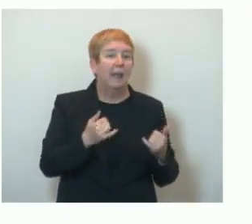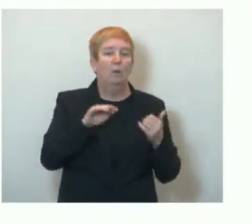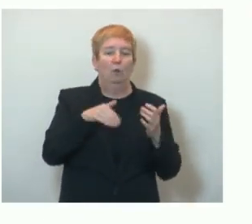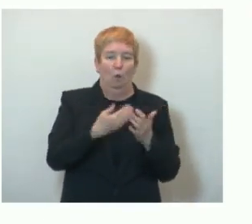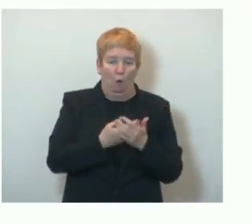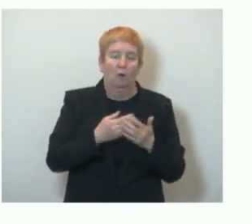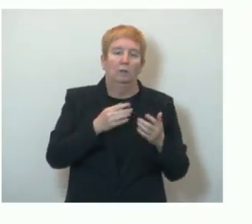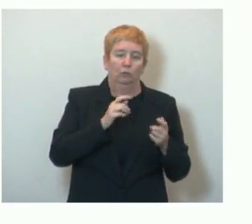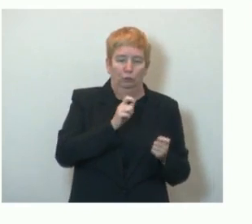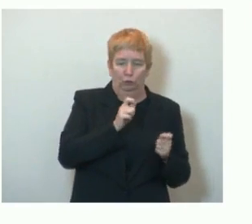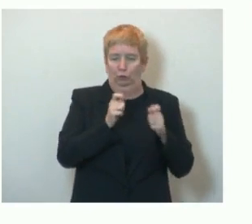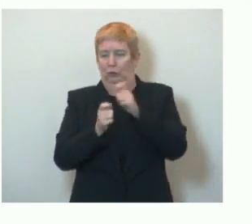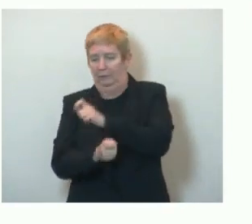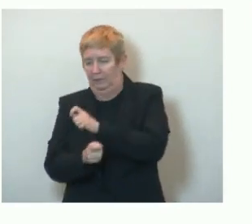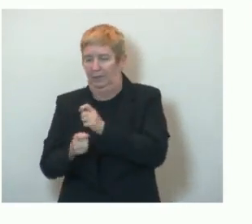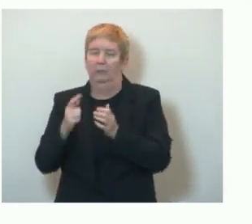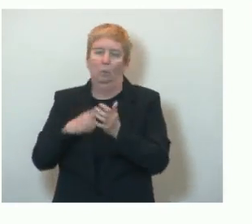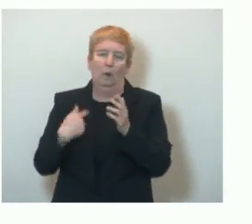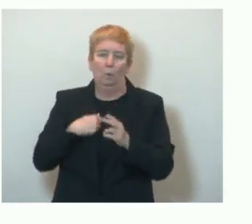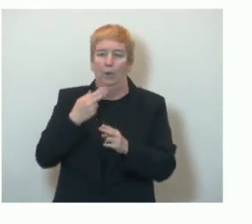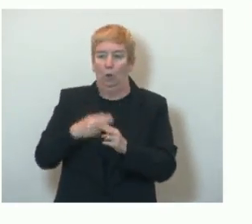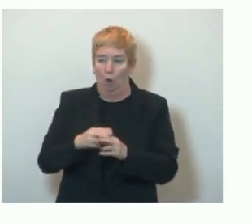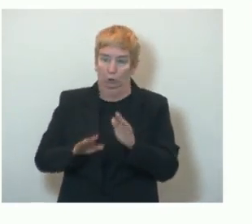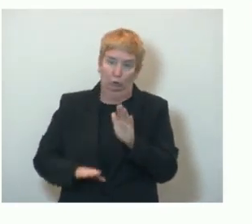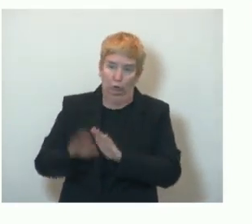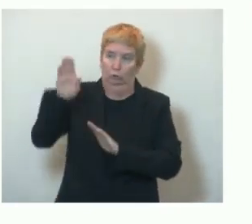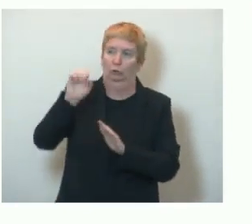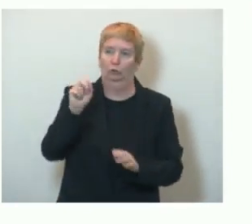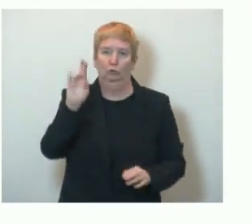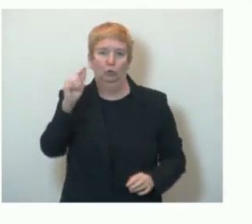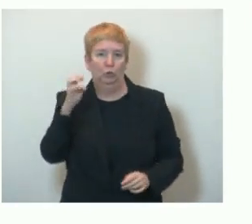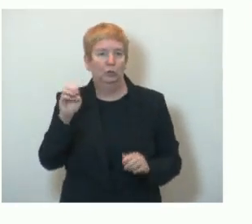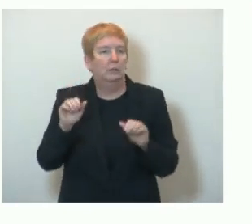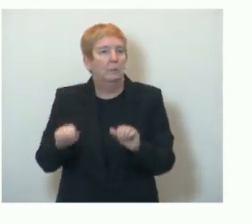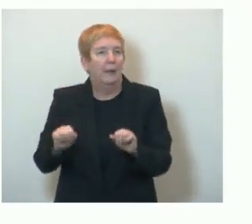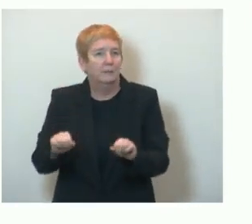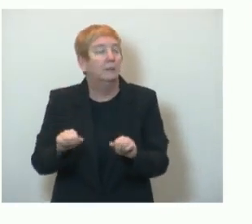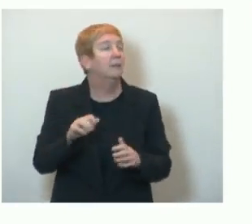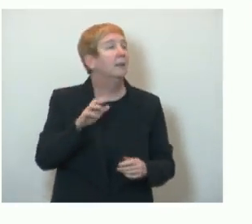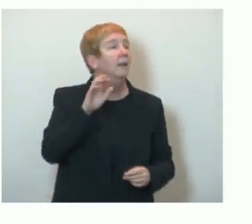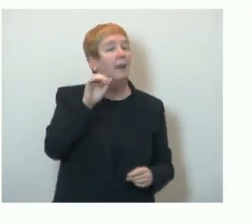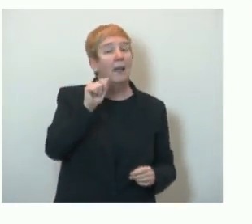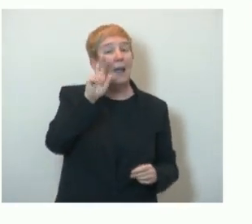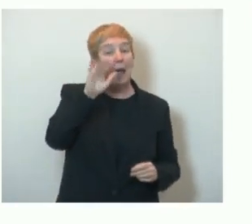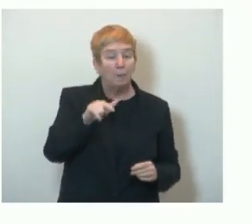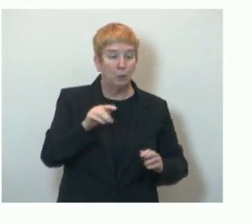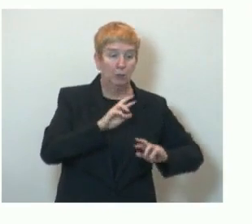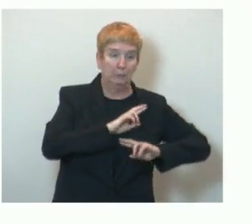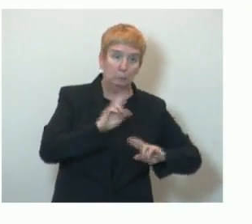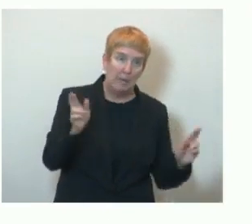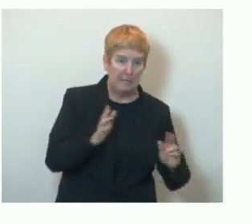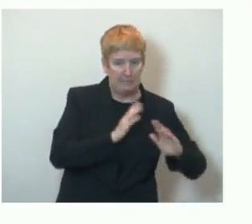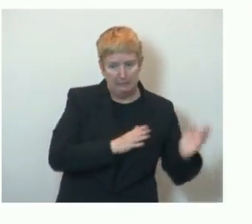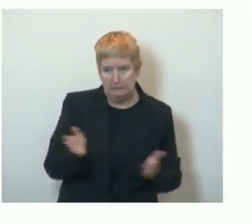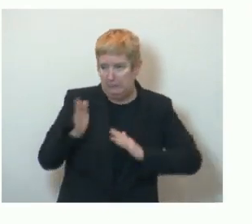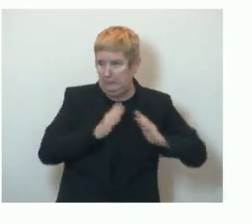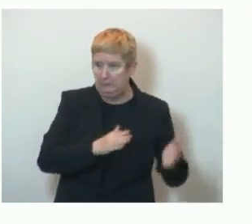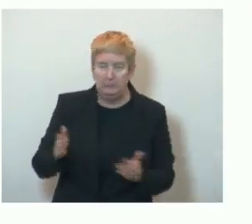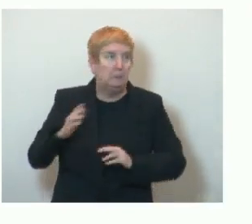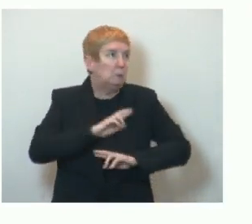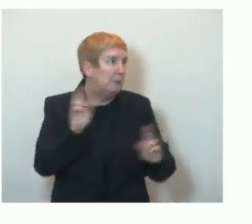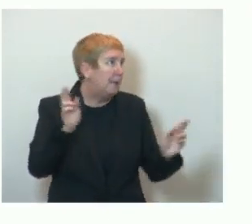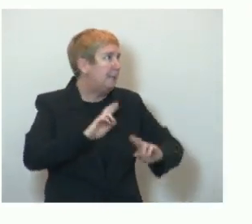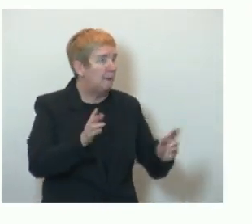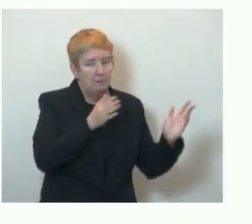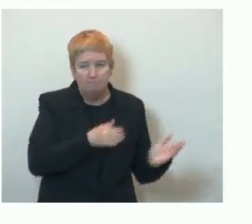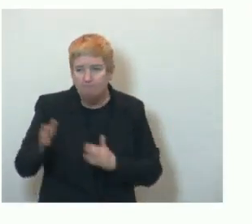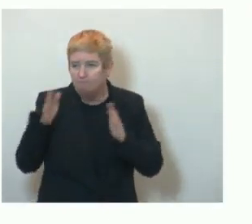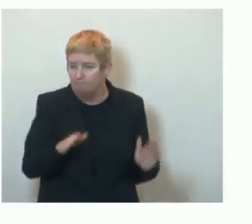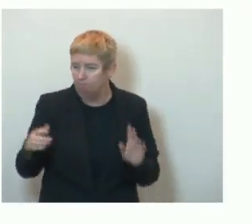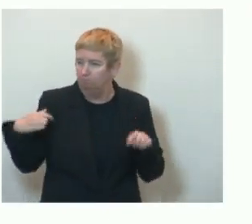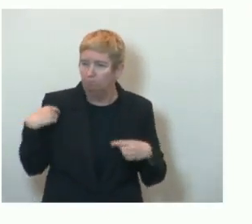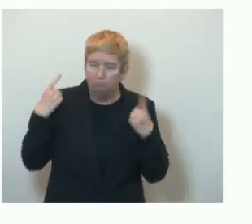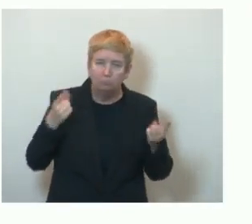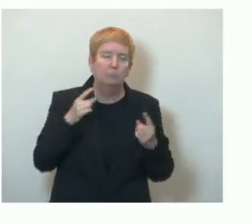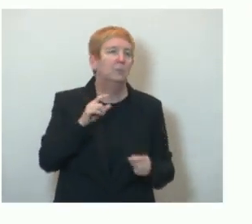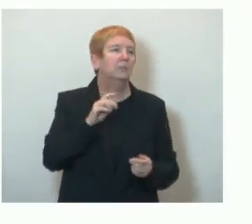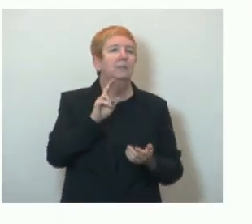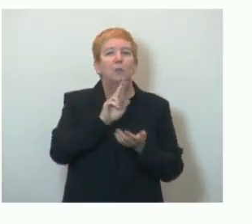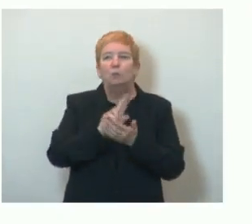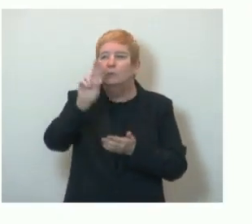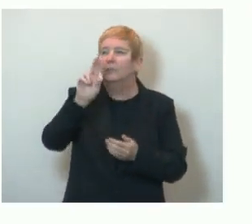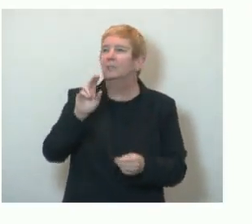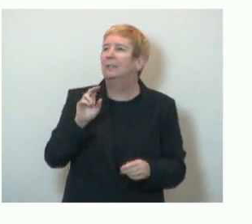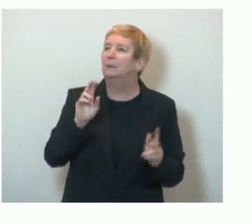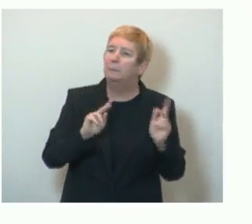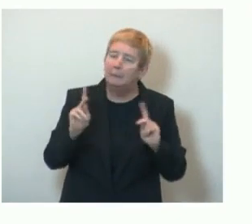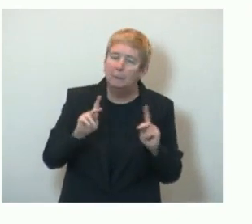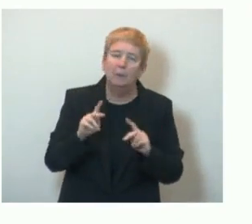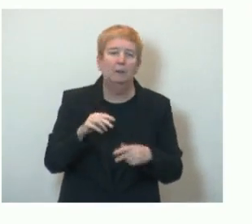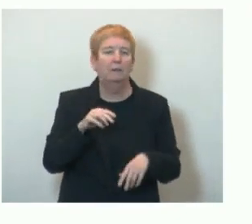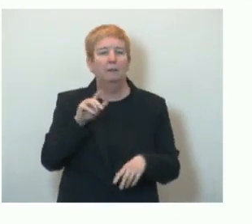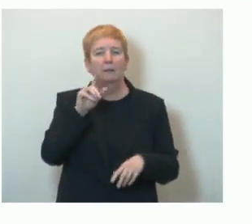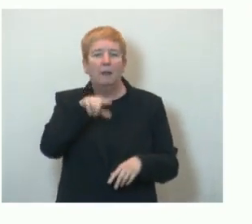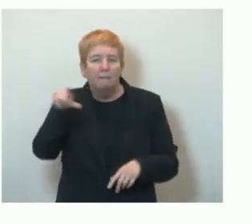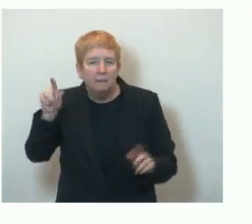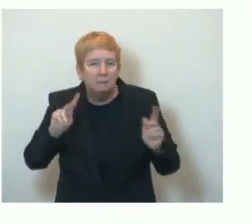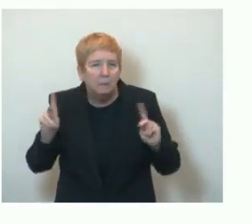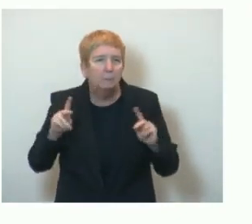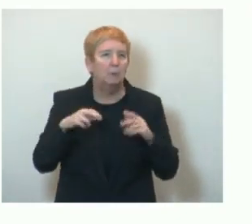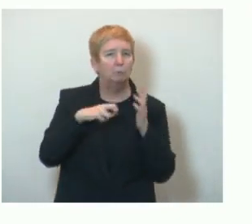I SEE USE OUR FULL TO THEIR NORMAL CAPACITY AND SO THEY NOW ARE ALL BUSY SHIFTING OVER TO WH SURGE CAPACITY AND TRICKY DUE TO THE EXTENSIVE PREPARATION AND REAL REALLY REALLY HARD WORK